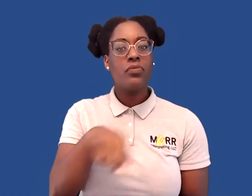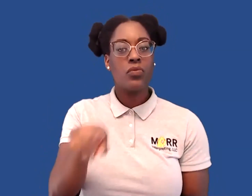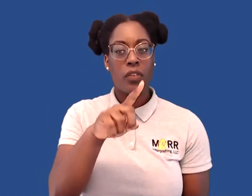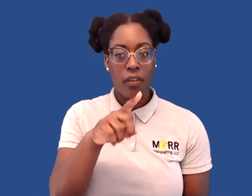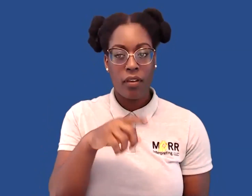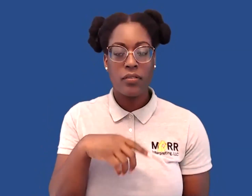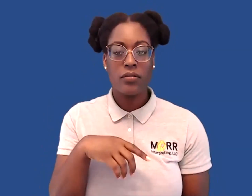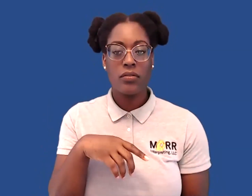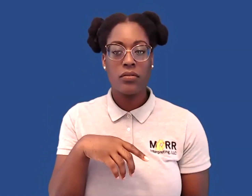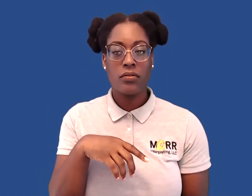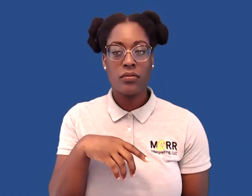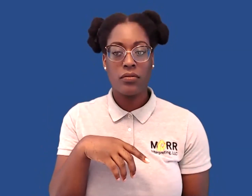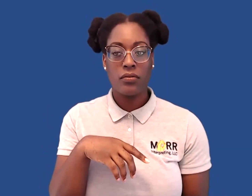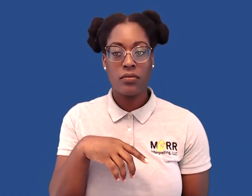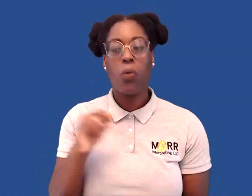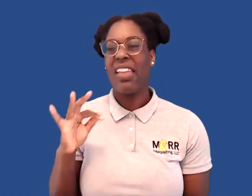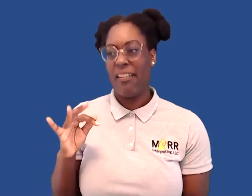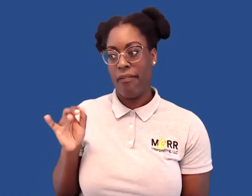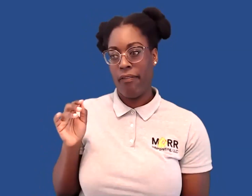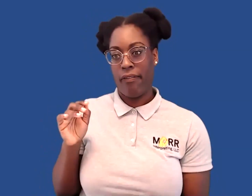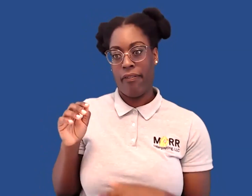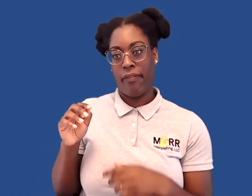you can always still raise your hand for those.